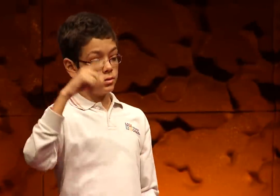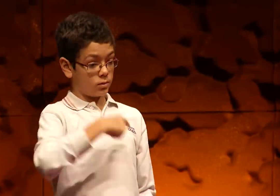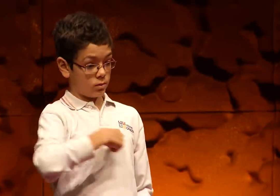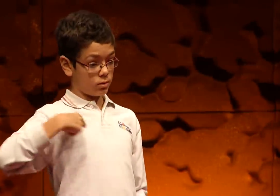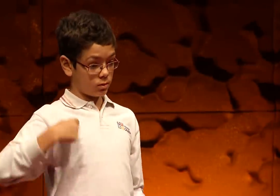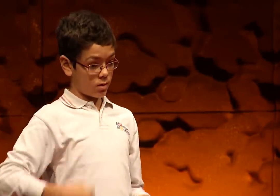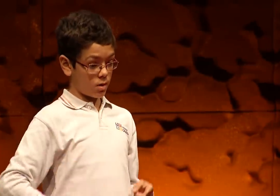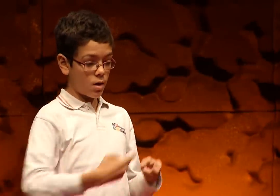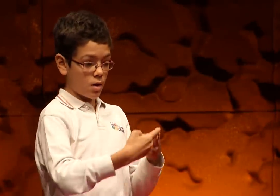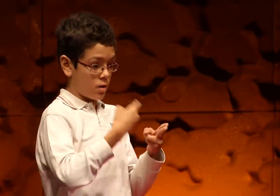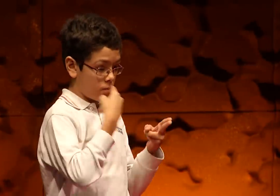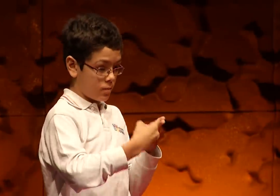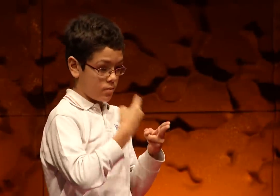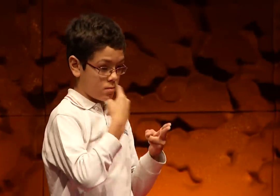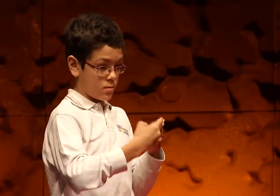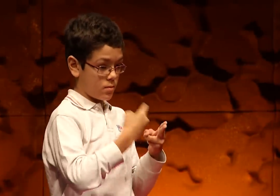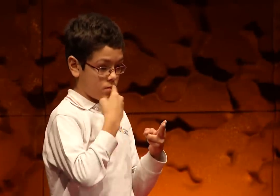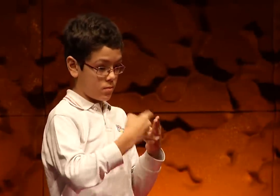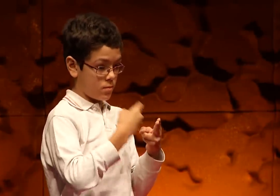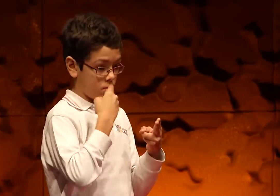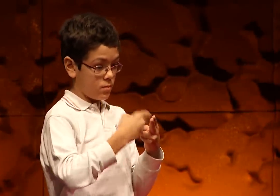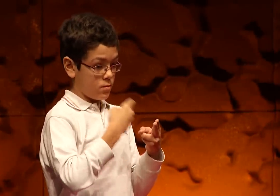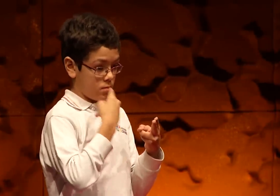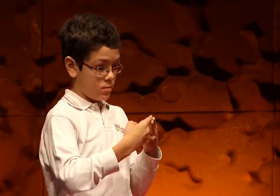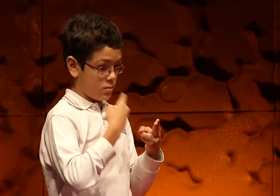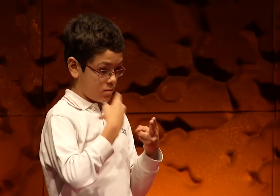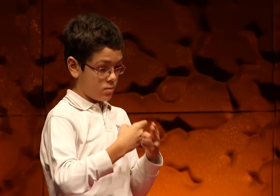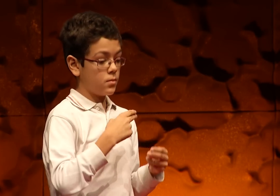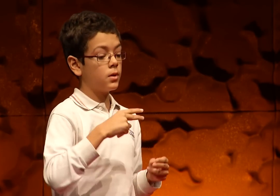However, in Japan they use this one: "Eat."